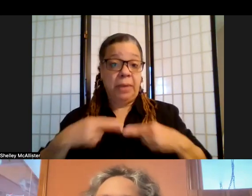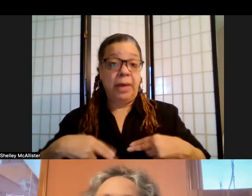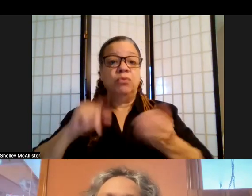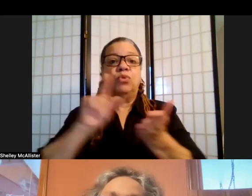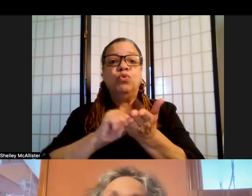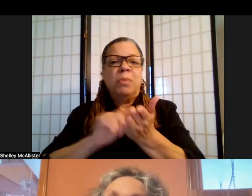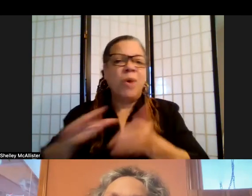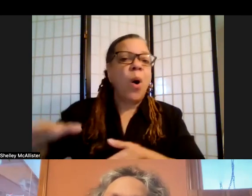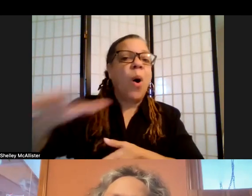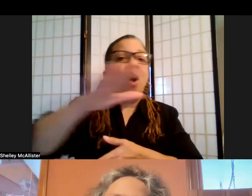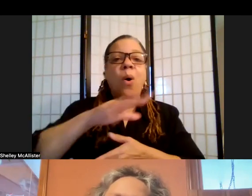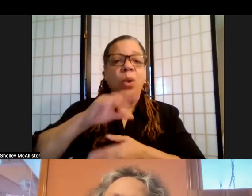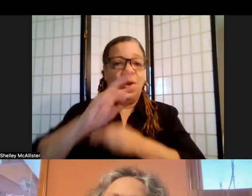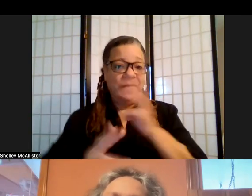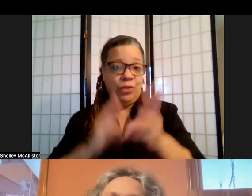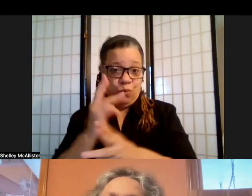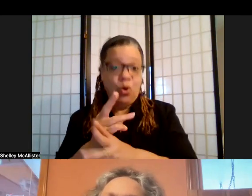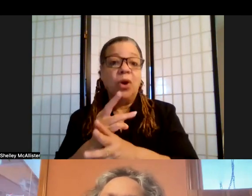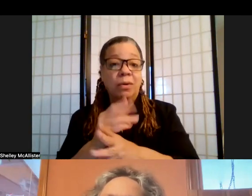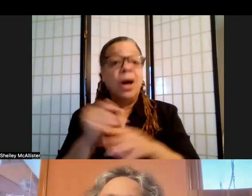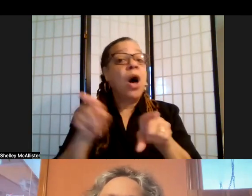His newspaper columns have appeared in over 30 countries,